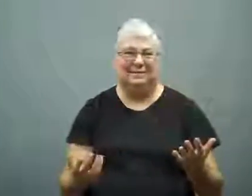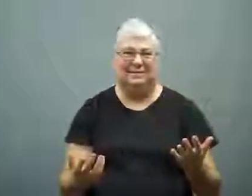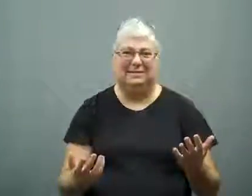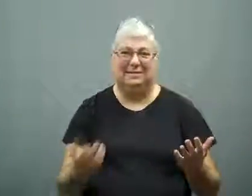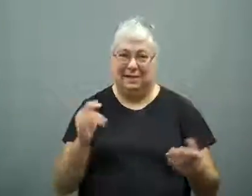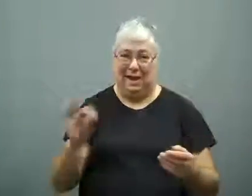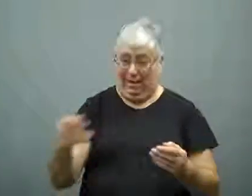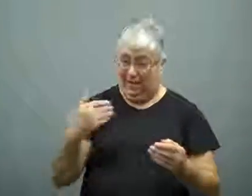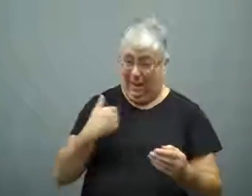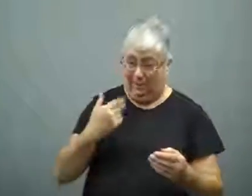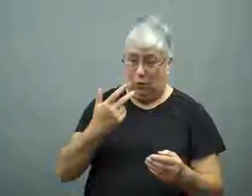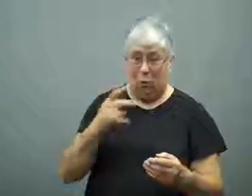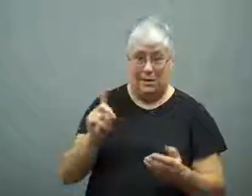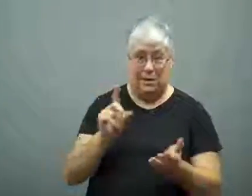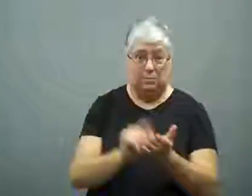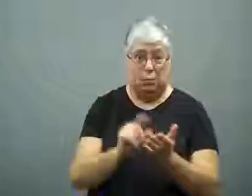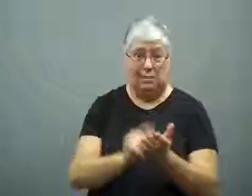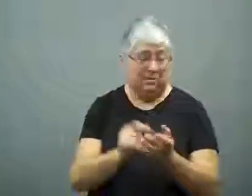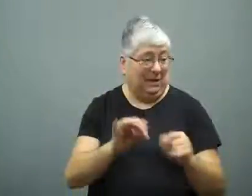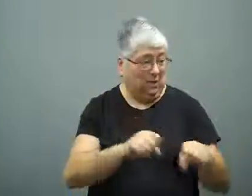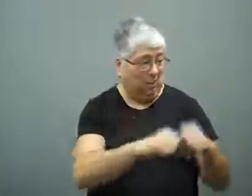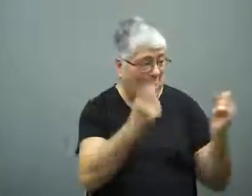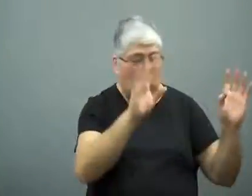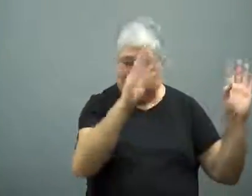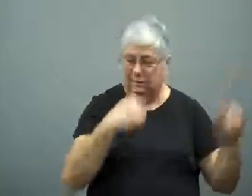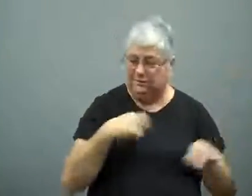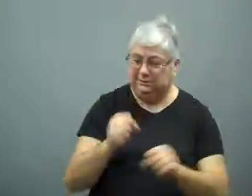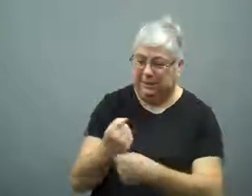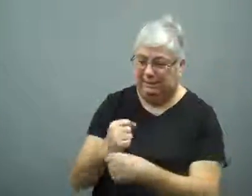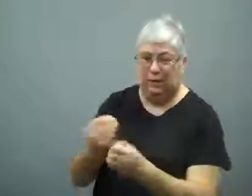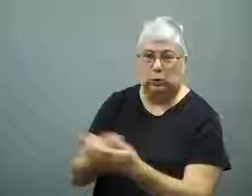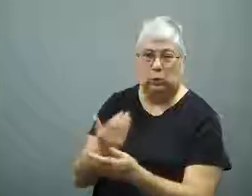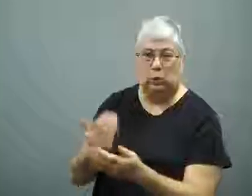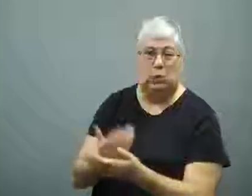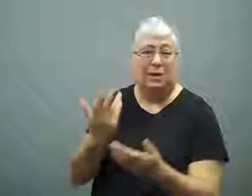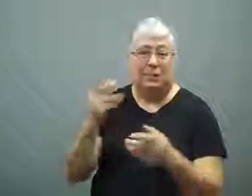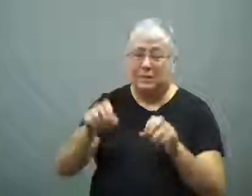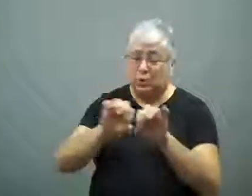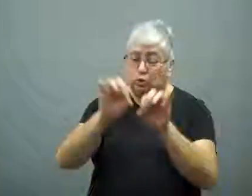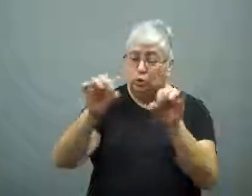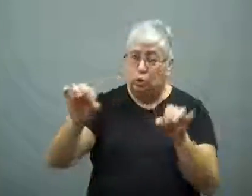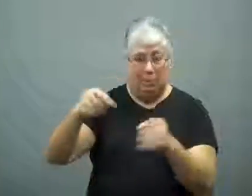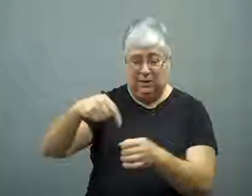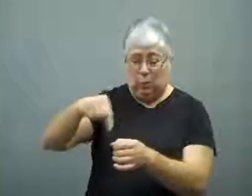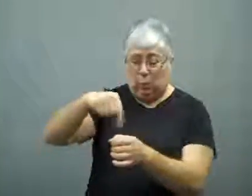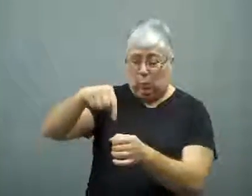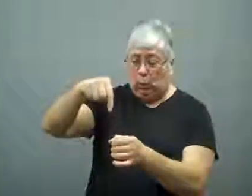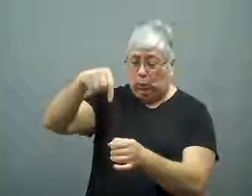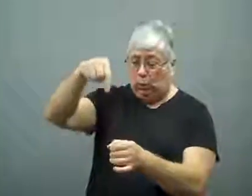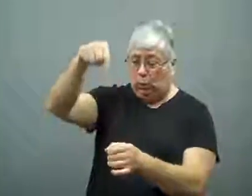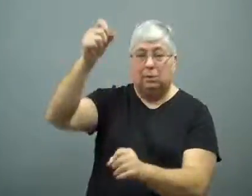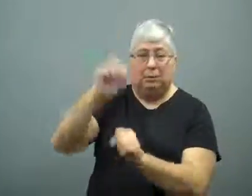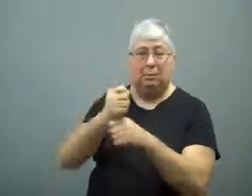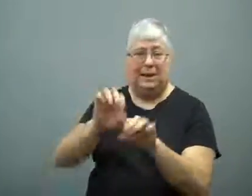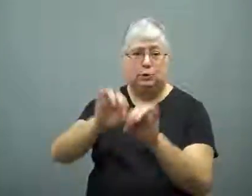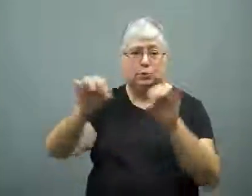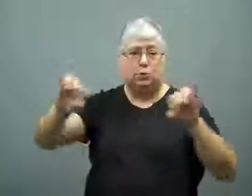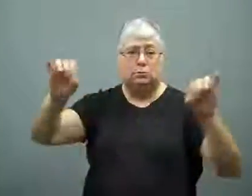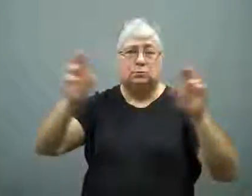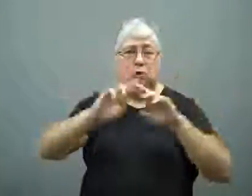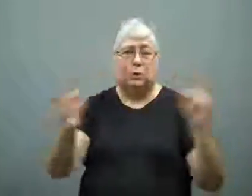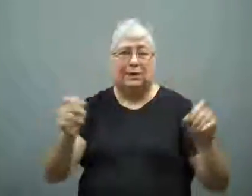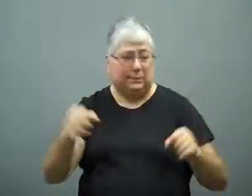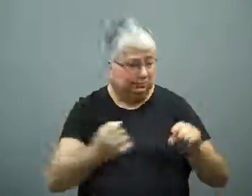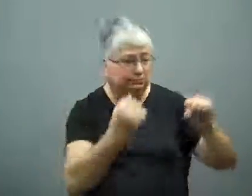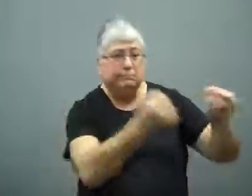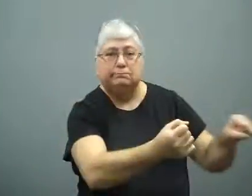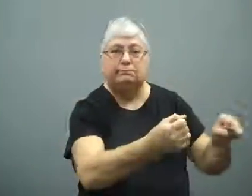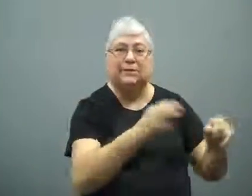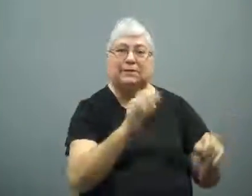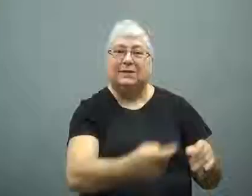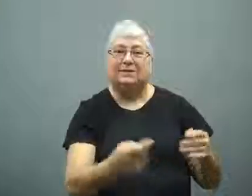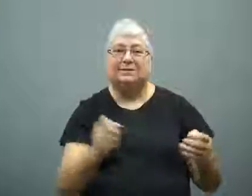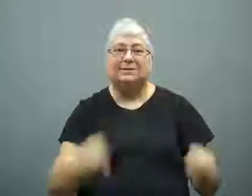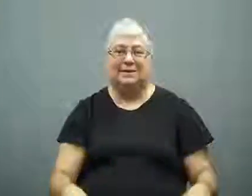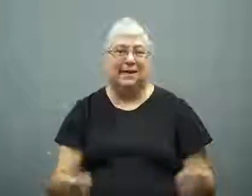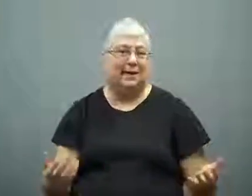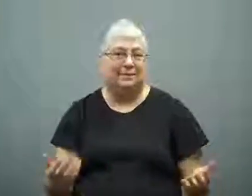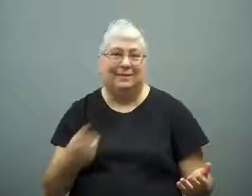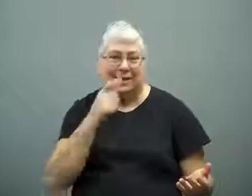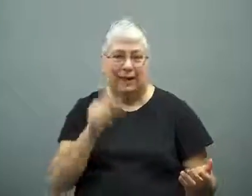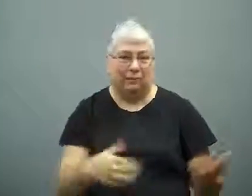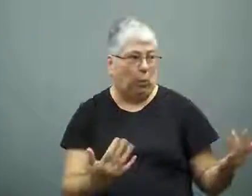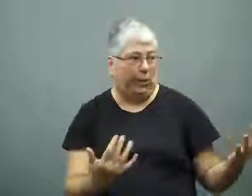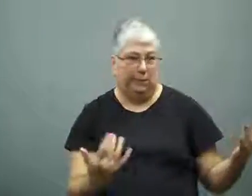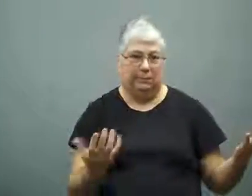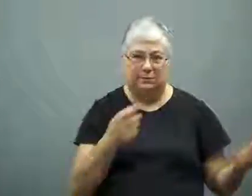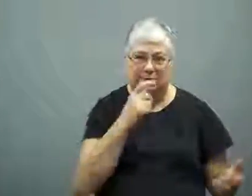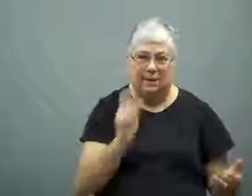With a 3D printer, there's no wait, the part can be made when something breaks.